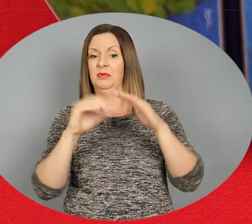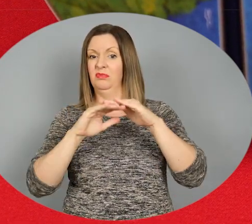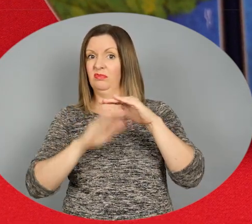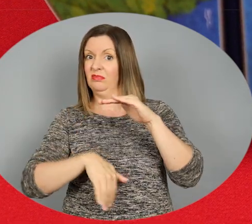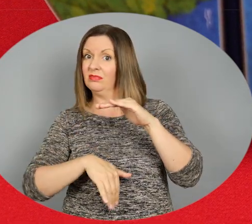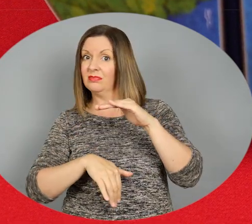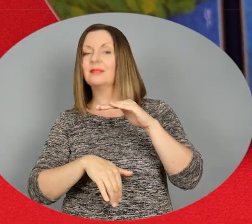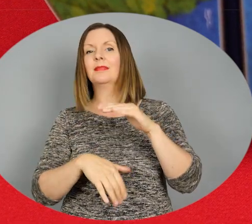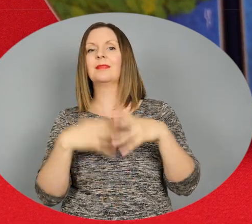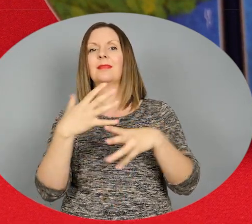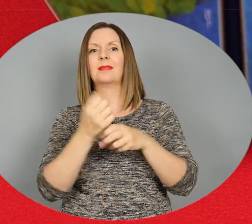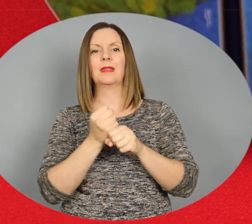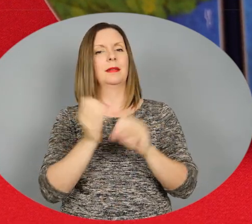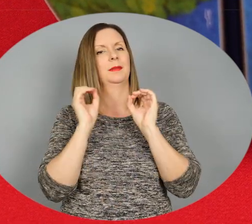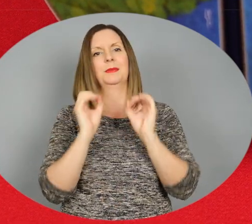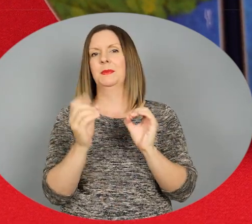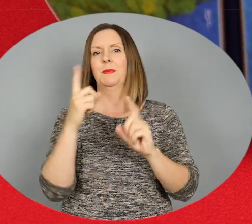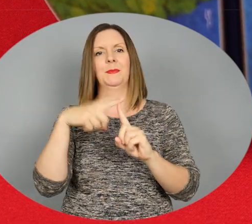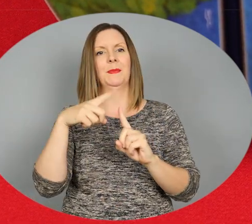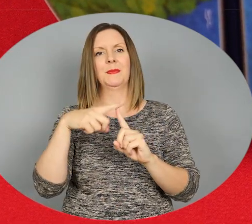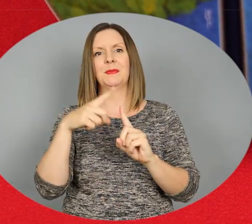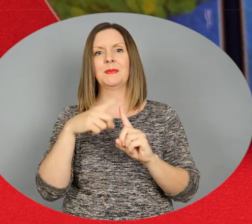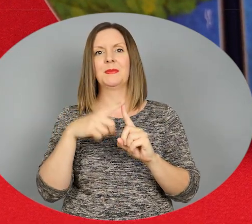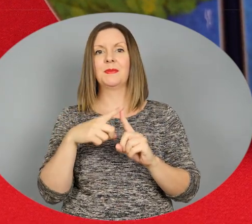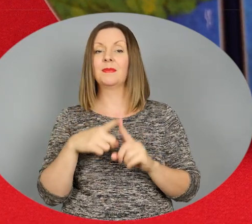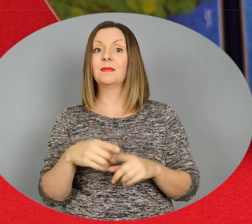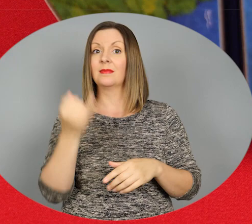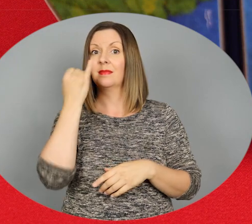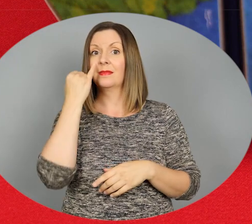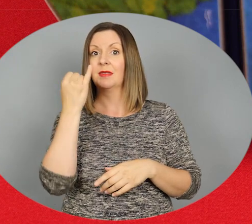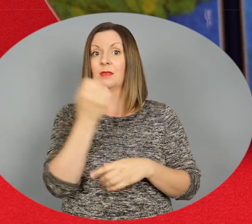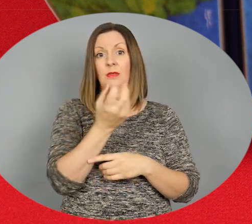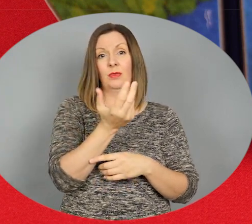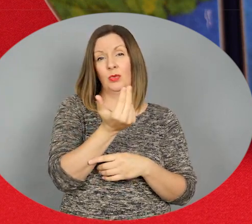way, in this case, if you have 12 or fewer desert areas then you’ll score no points